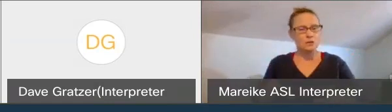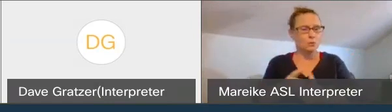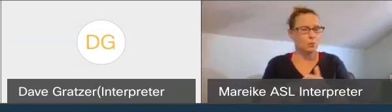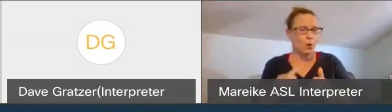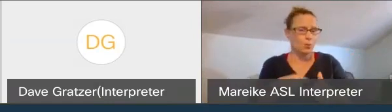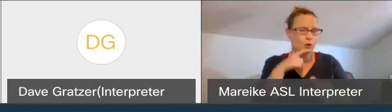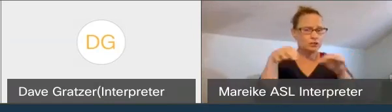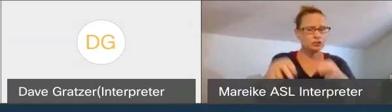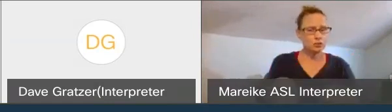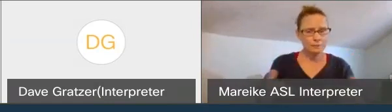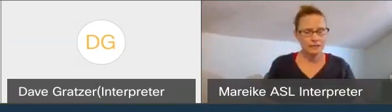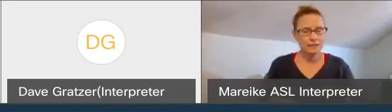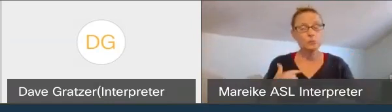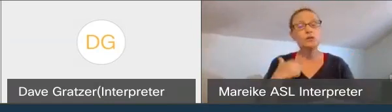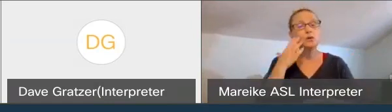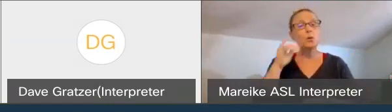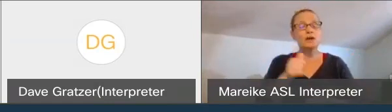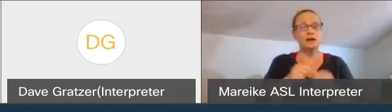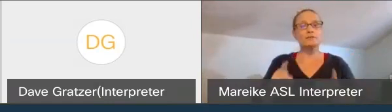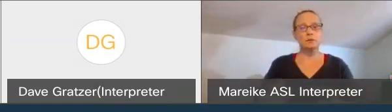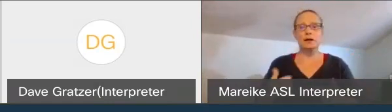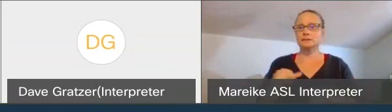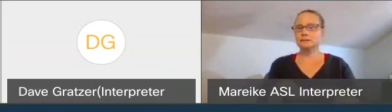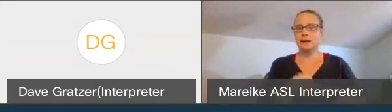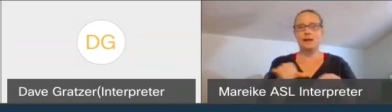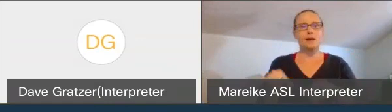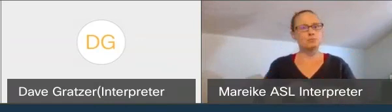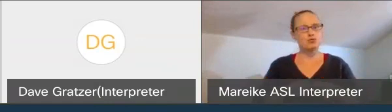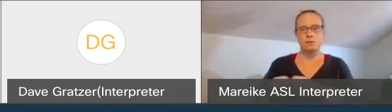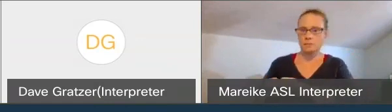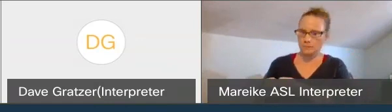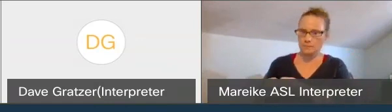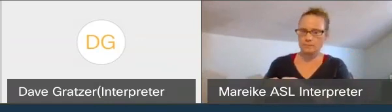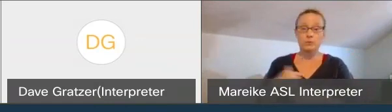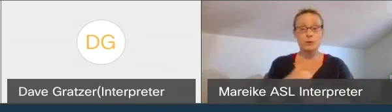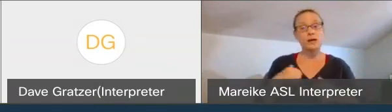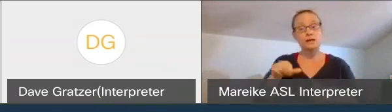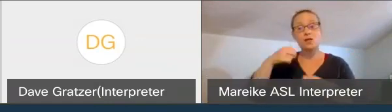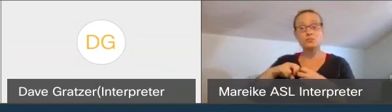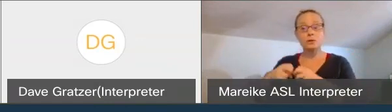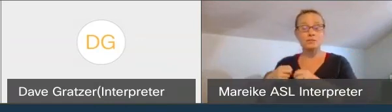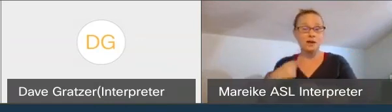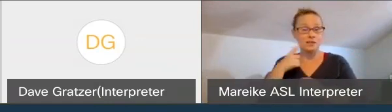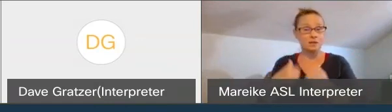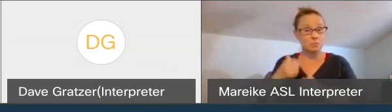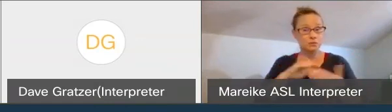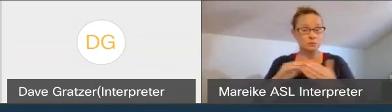And we know that everybody has the problem. Uh, we had another problem I think most communities would recognize, too,